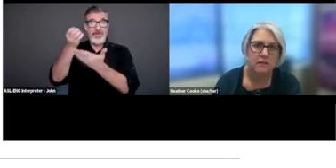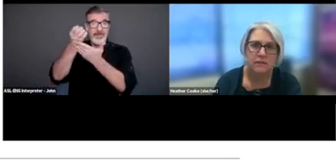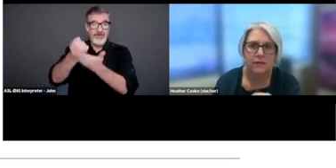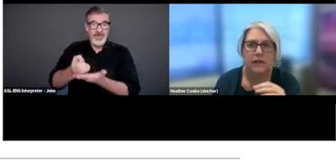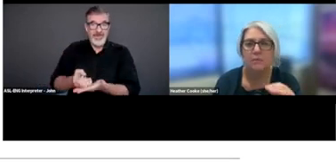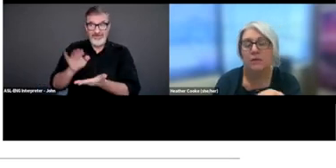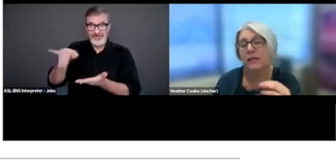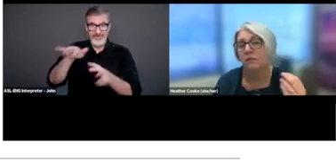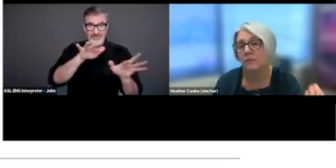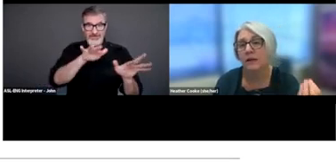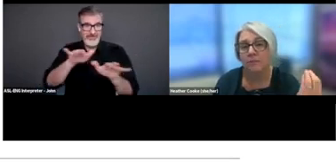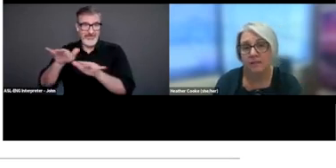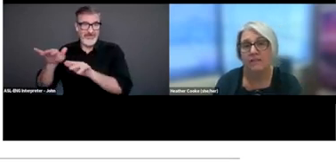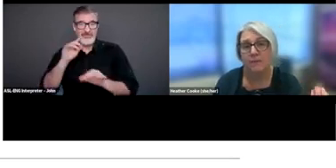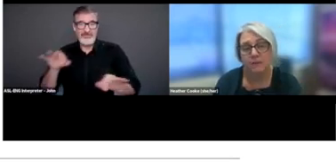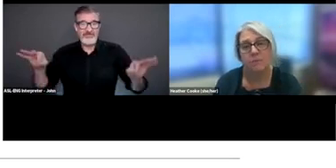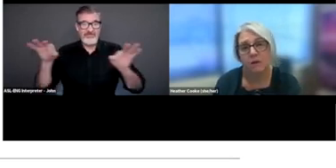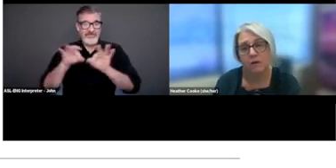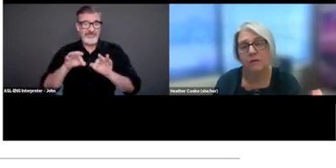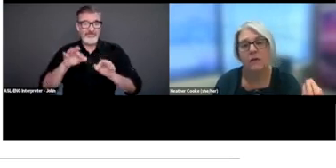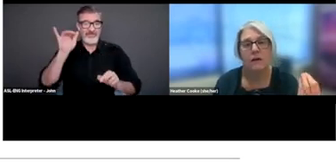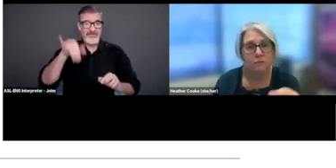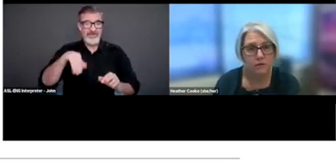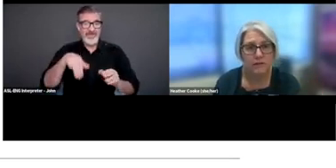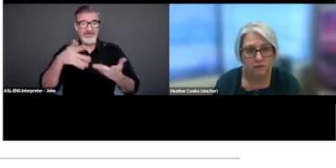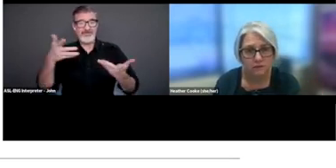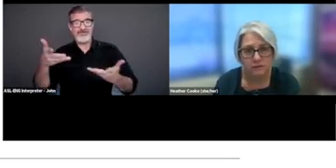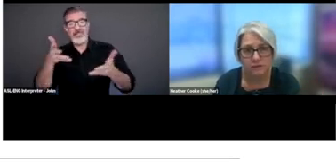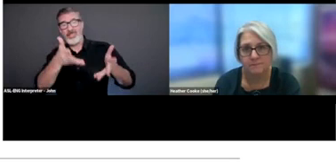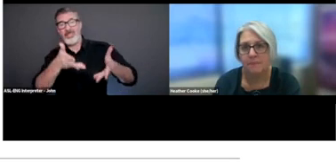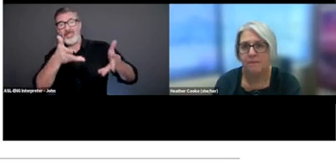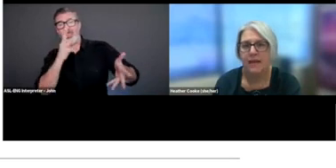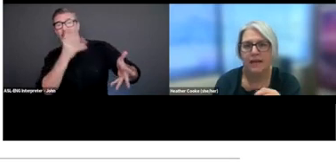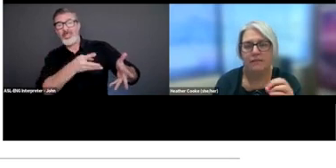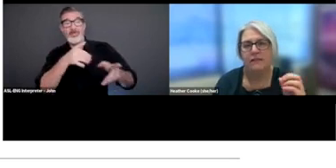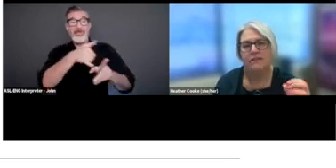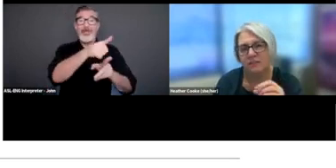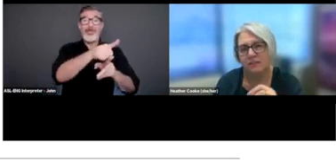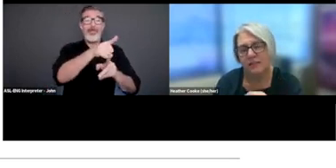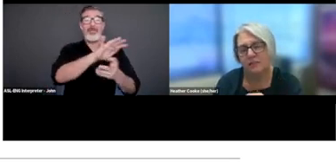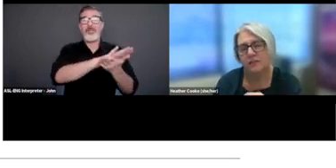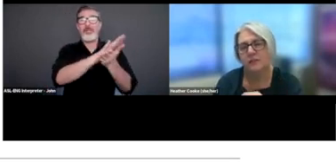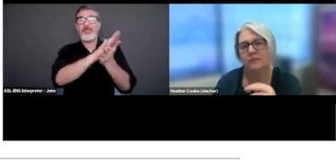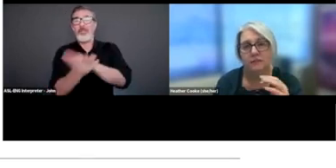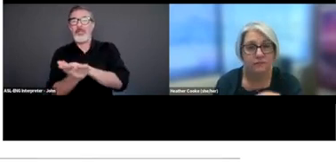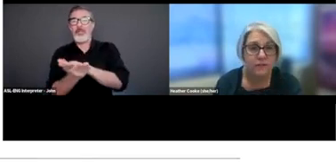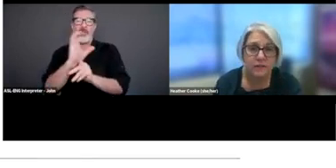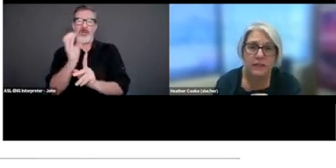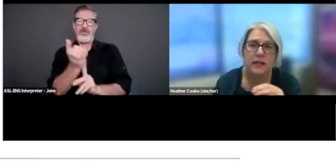bullying really become this accepted part of workplace culture. And the gendered nature of incivility and the ways in